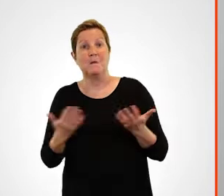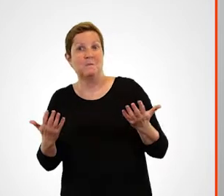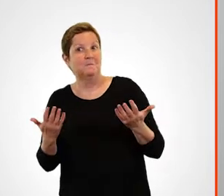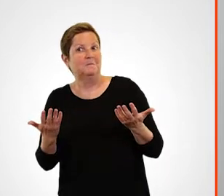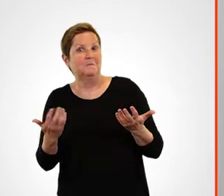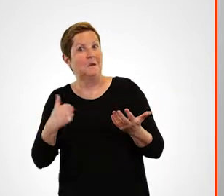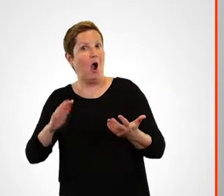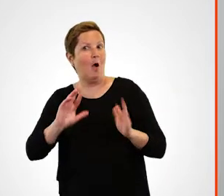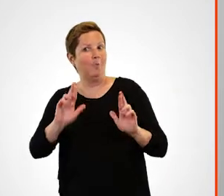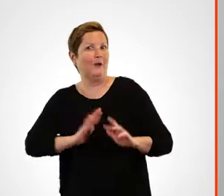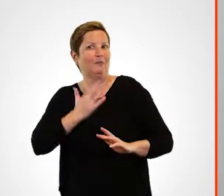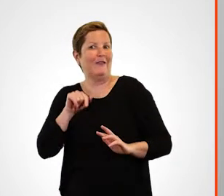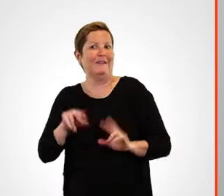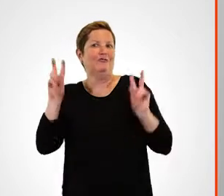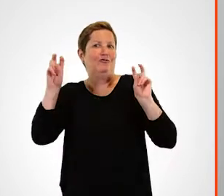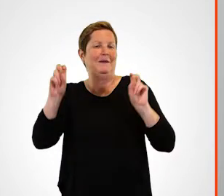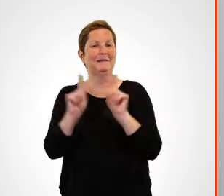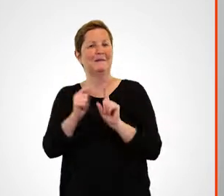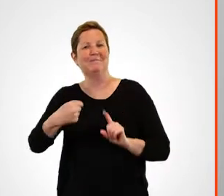So I hope you'll be interested in this topic as I am